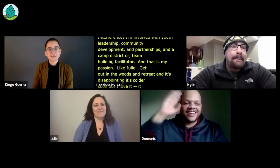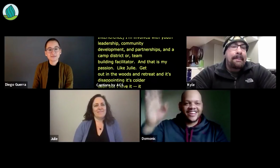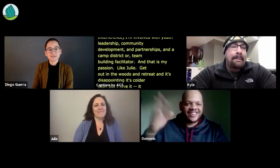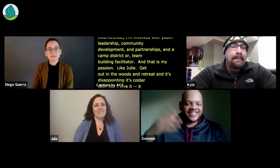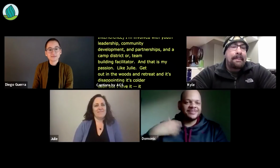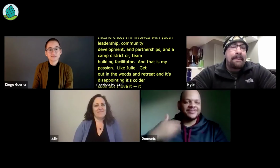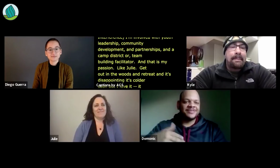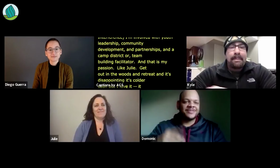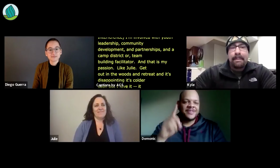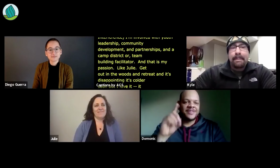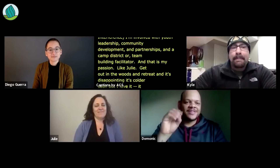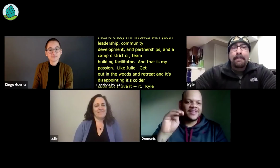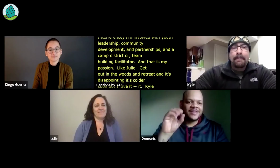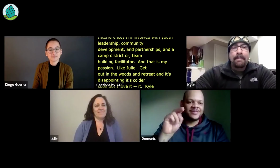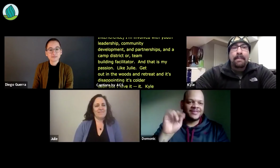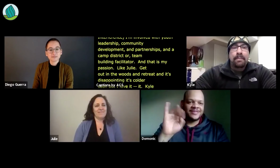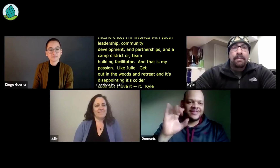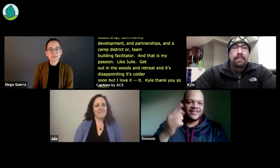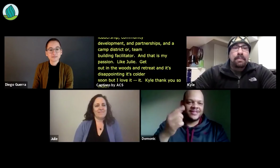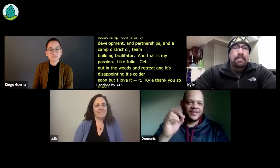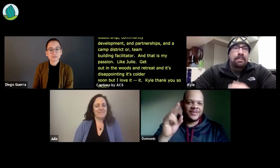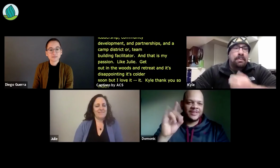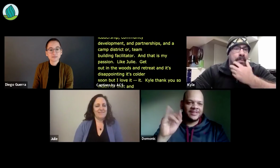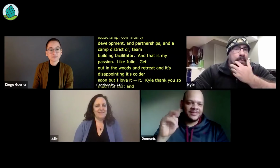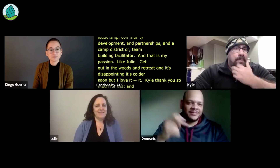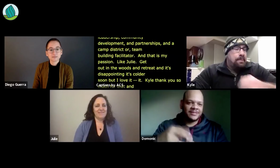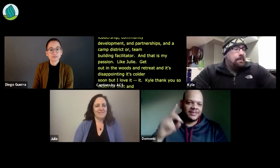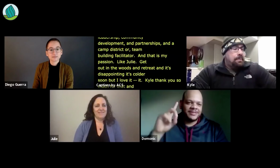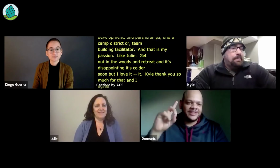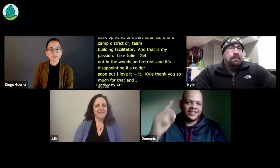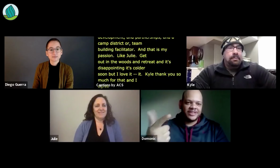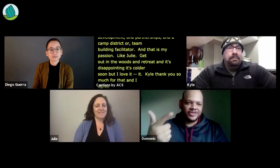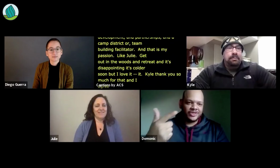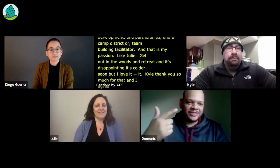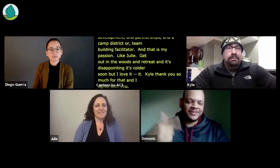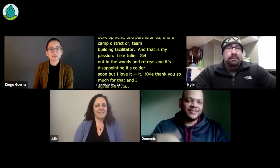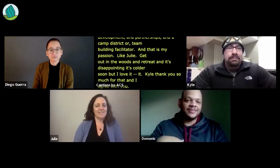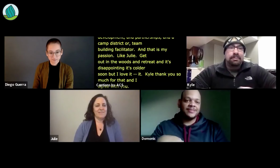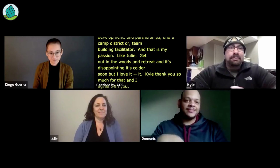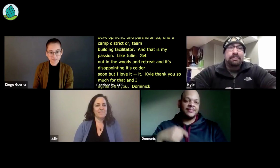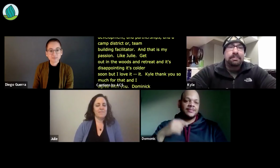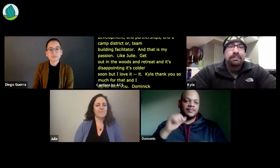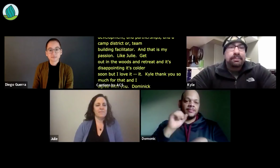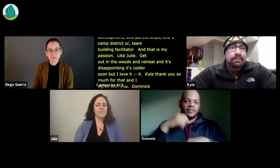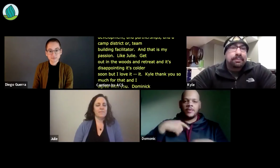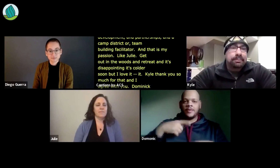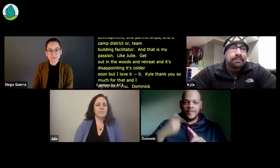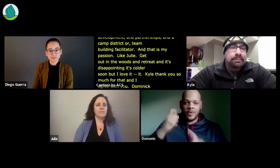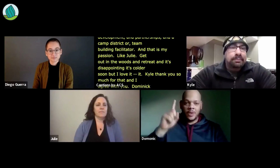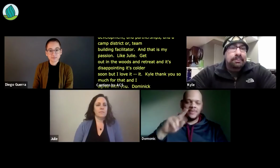Dominic. Person says, hi, I'm Dominic. My name is DG.